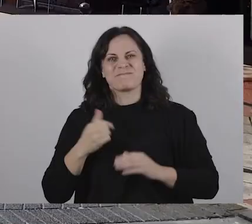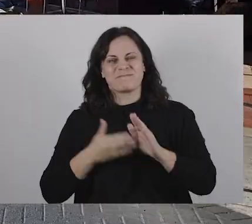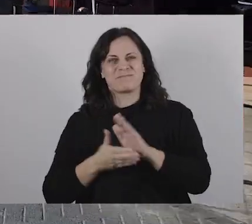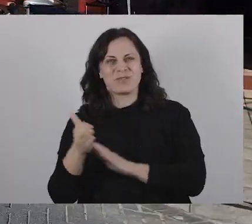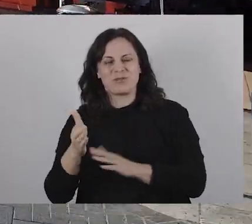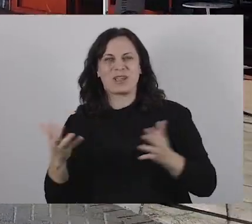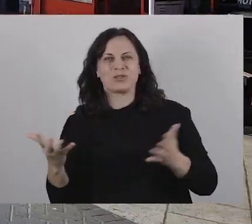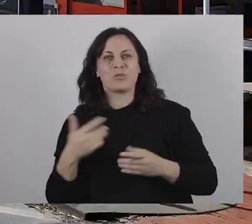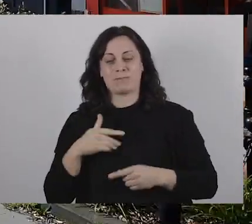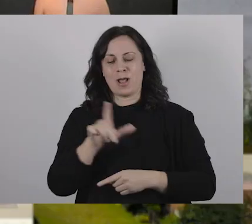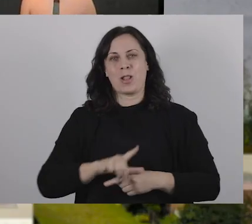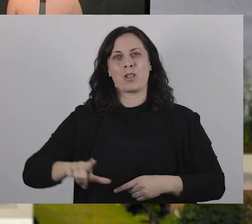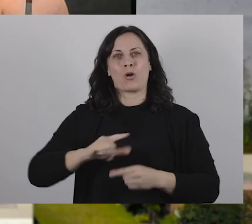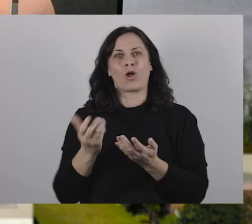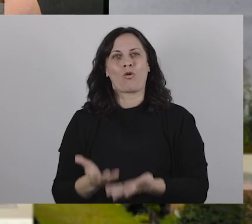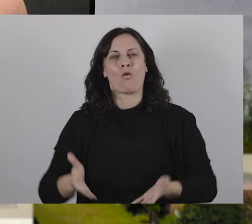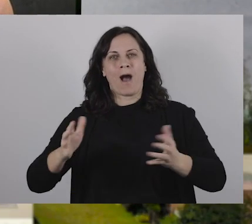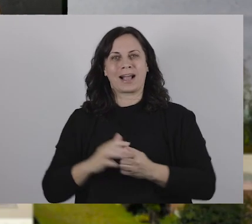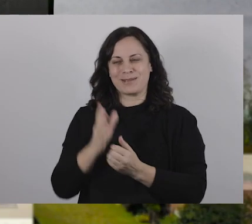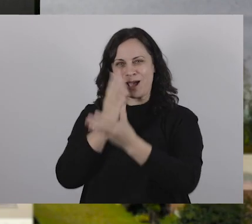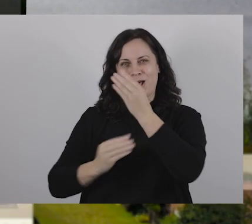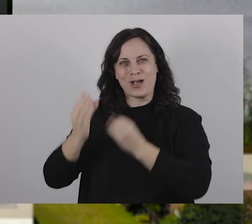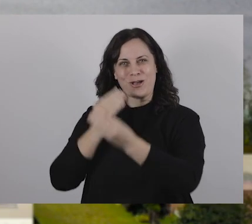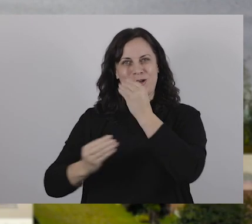I grew up in Huntly, went to Rāhui Pōkeka Kōhanga Reo.